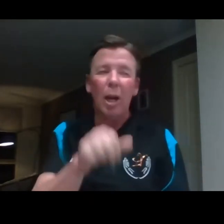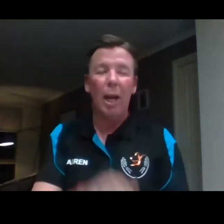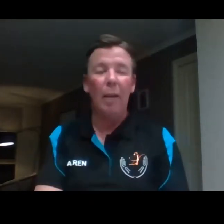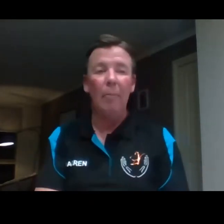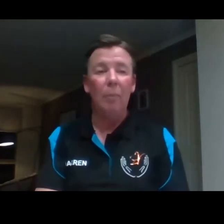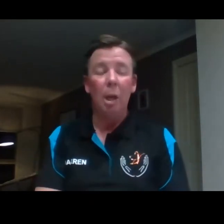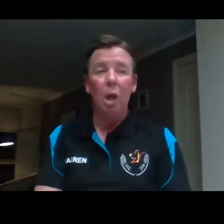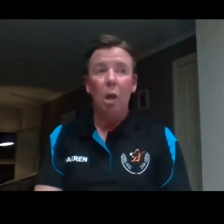I lipread okay.